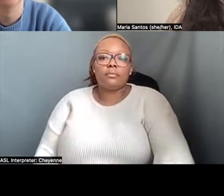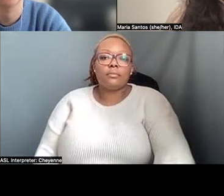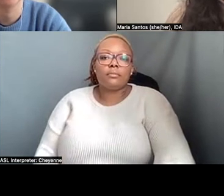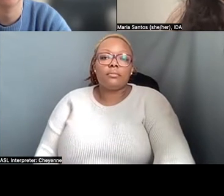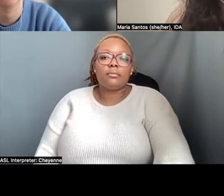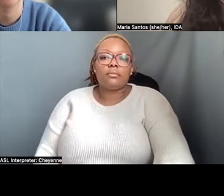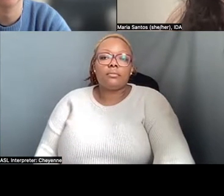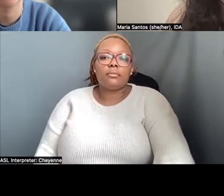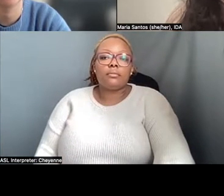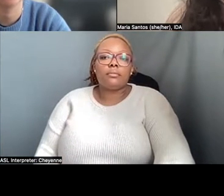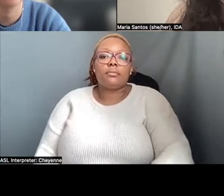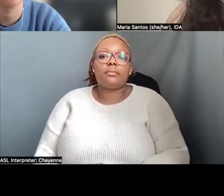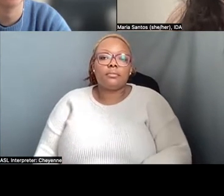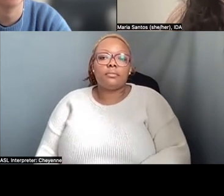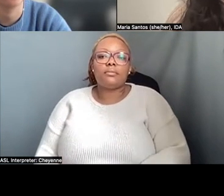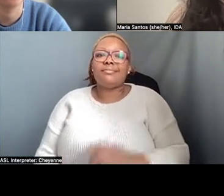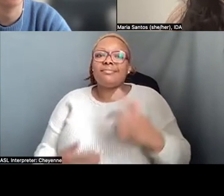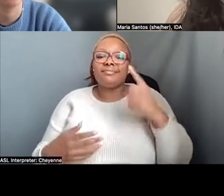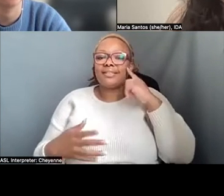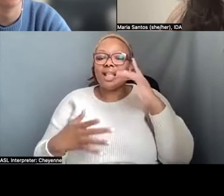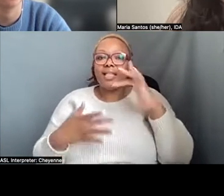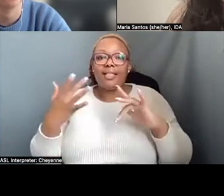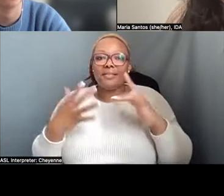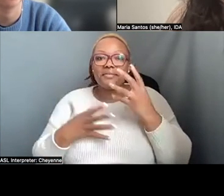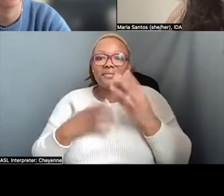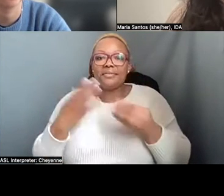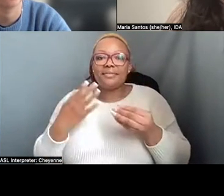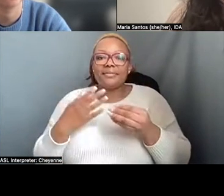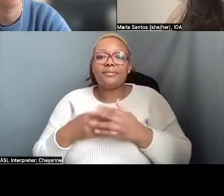Your sound just cut out a little bit.